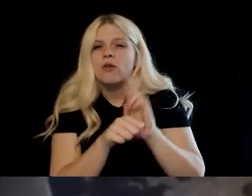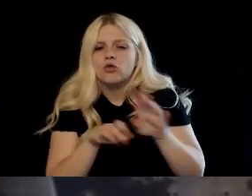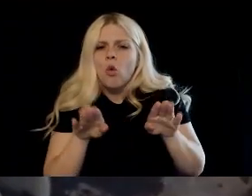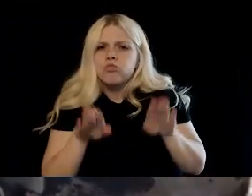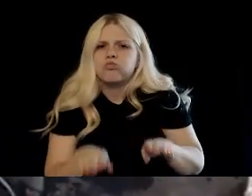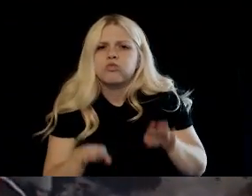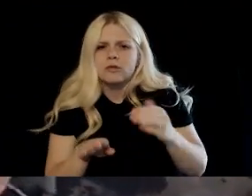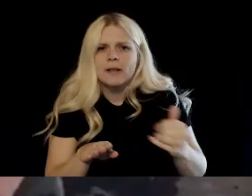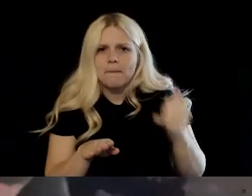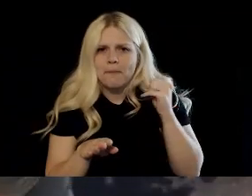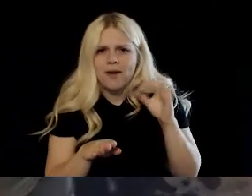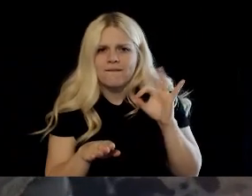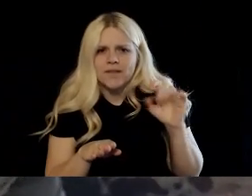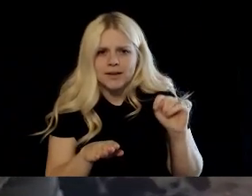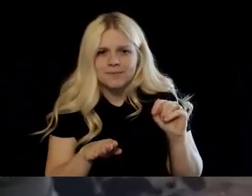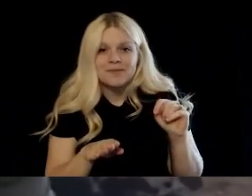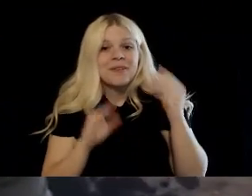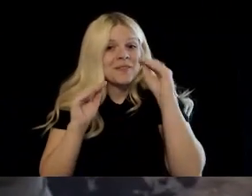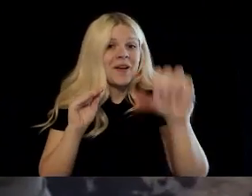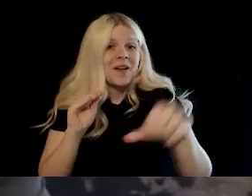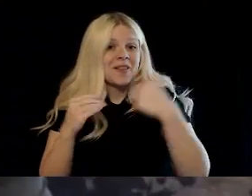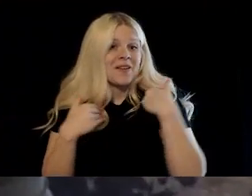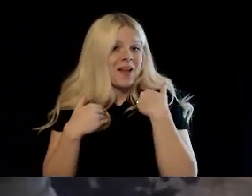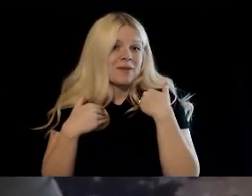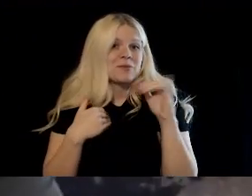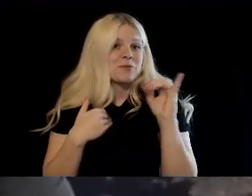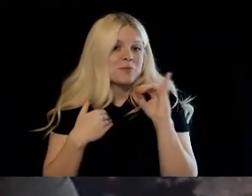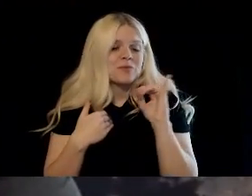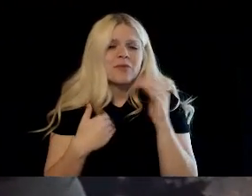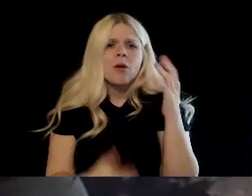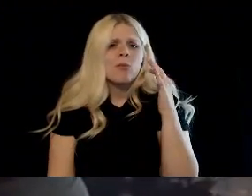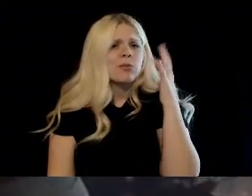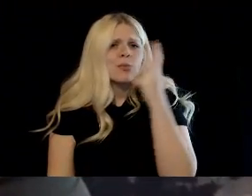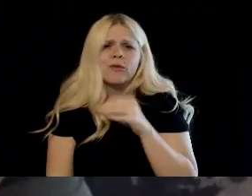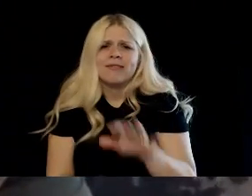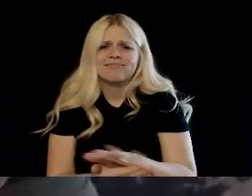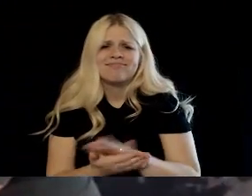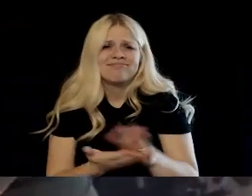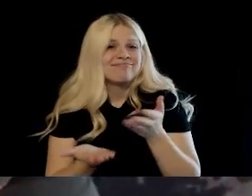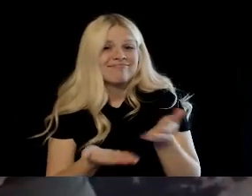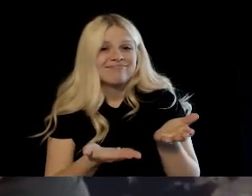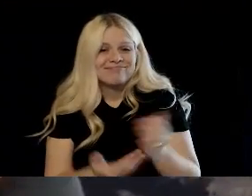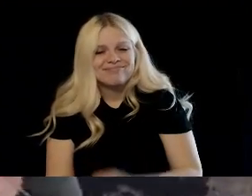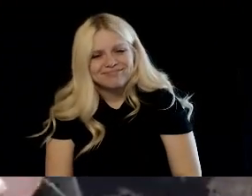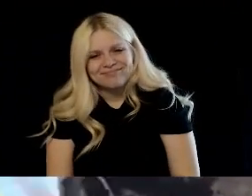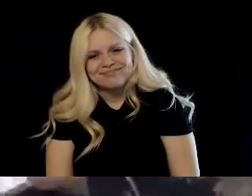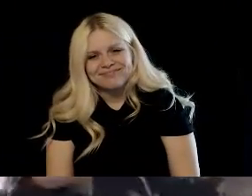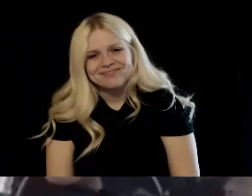Erica: Oh that's gorgeous! Very nice! Capture that- there you go!